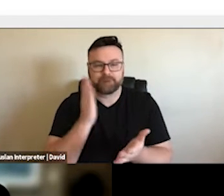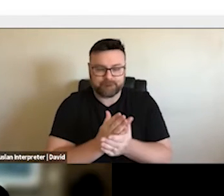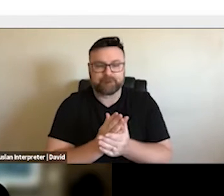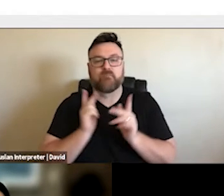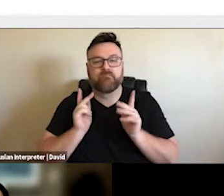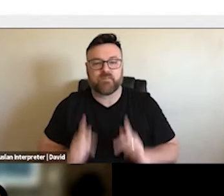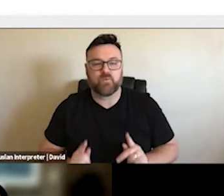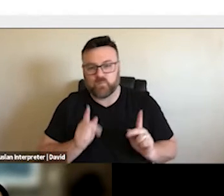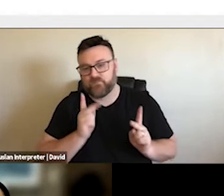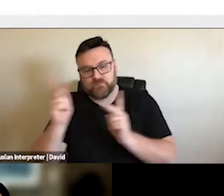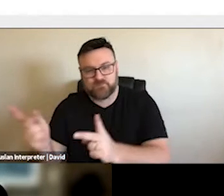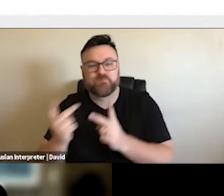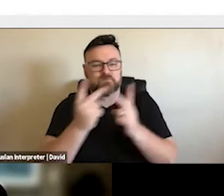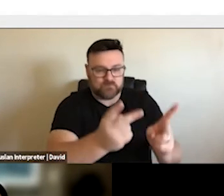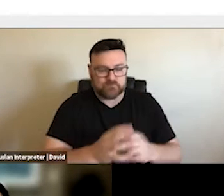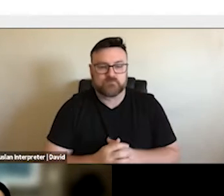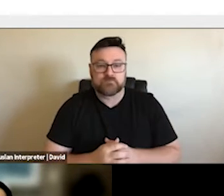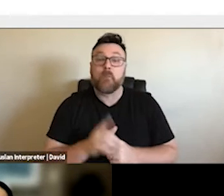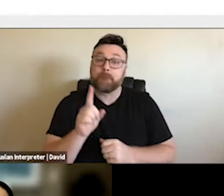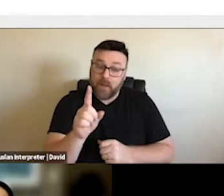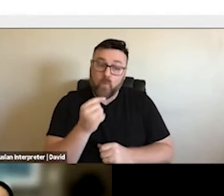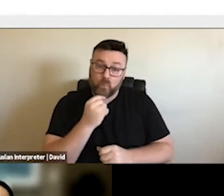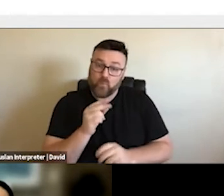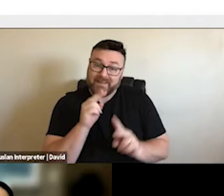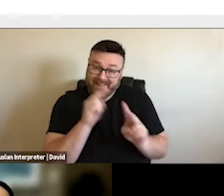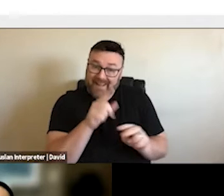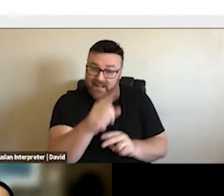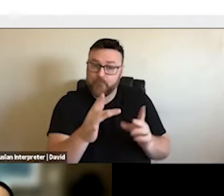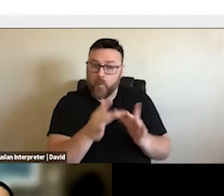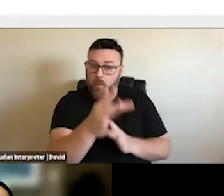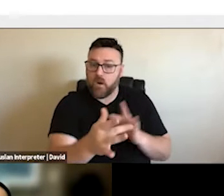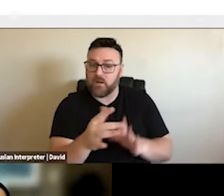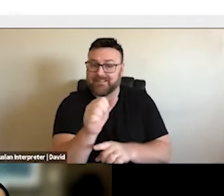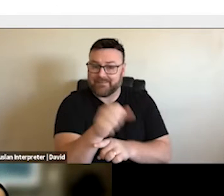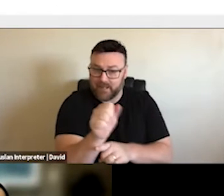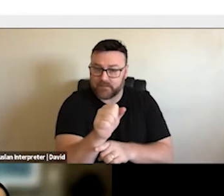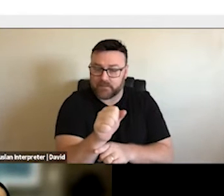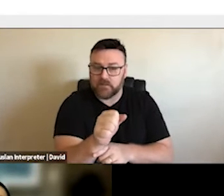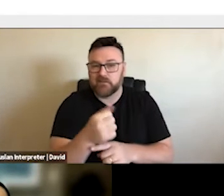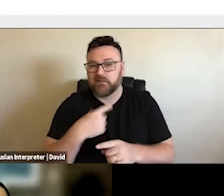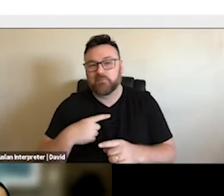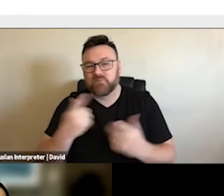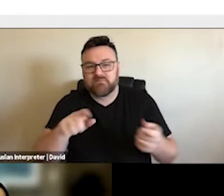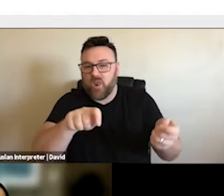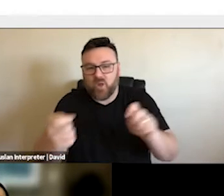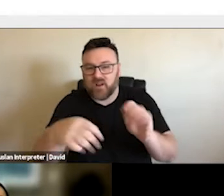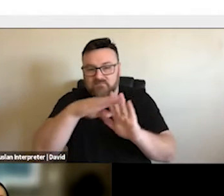But we do see them engaging online, particularly where there are stay-at-home orders or other restrictions.